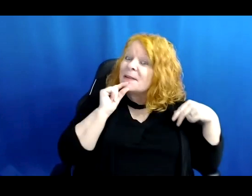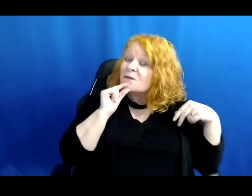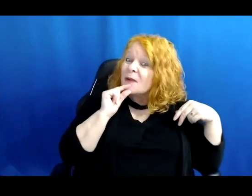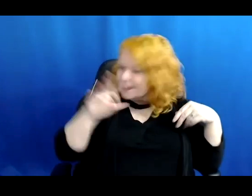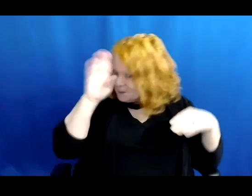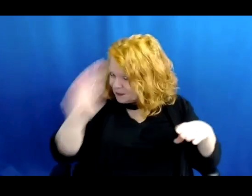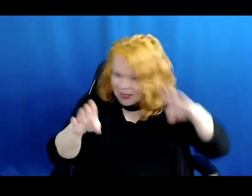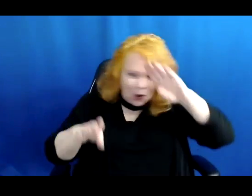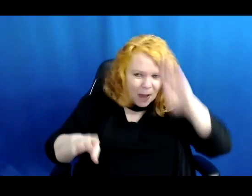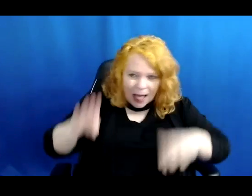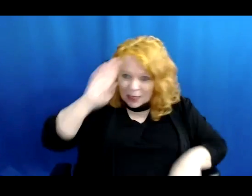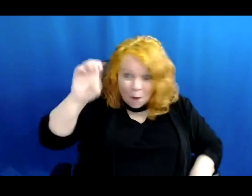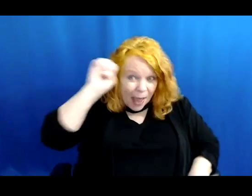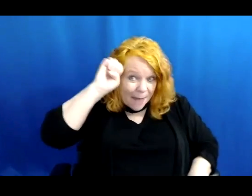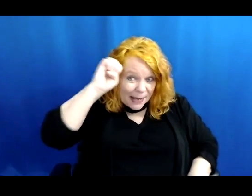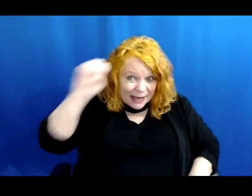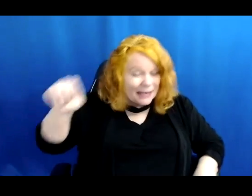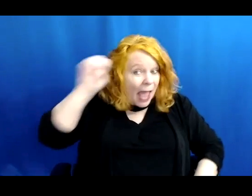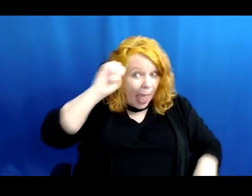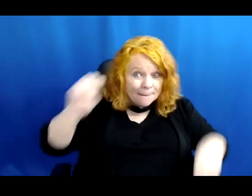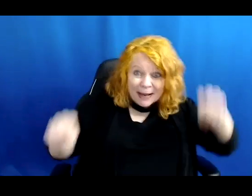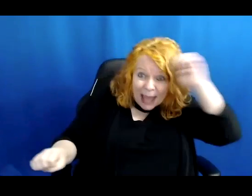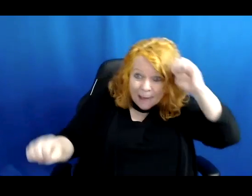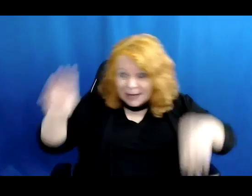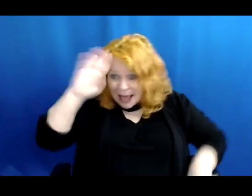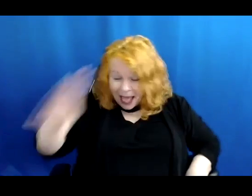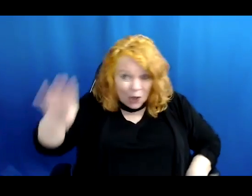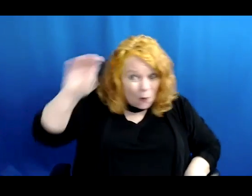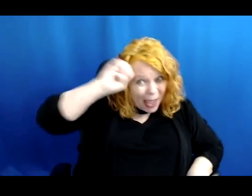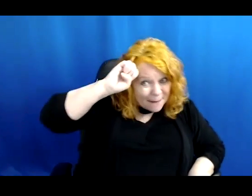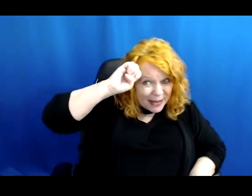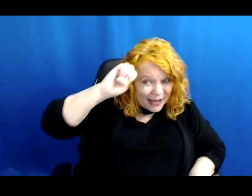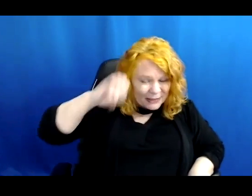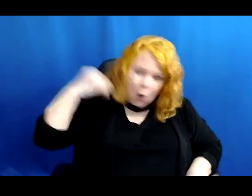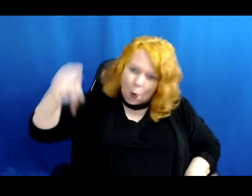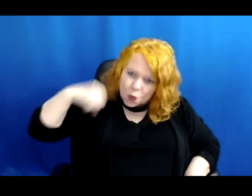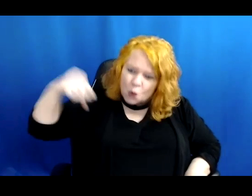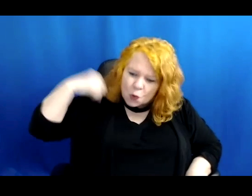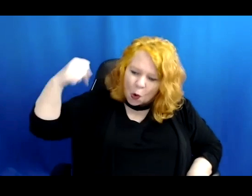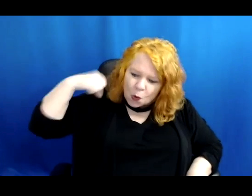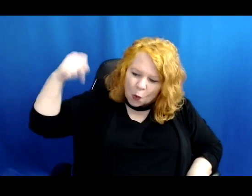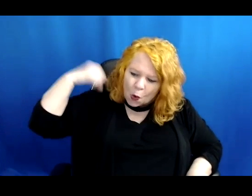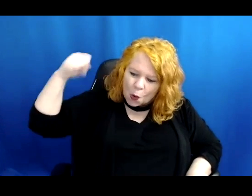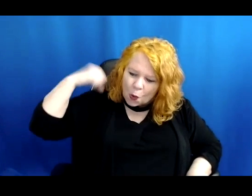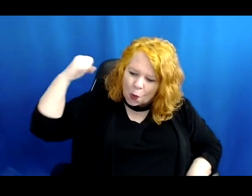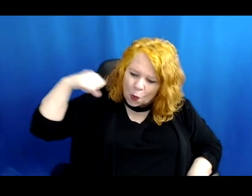Emmett, Emmett, hello Emmett. WOOH. WOOH. WOOH. WOOH. WOOH.